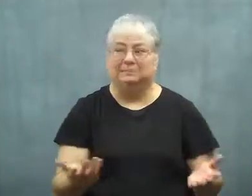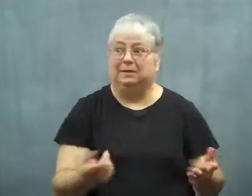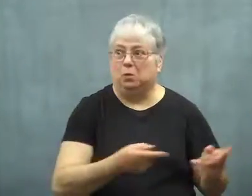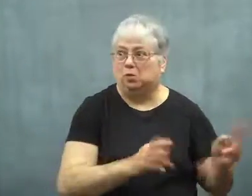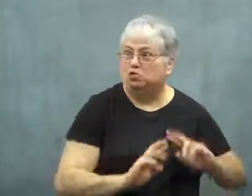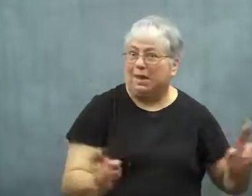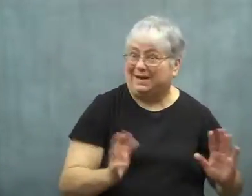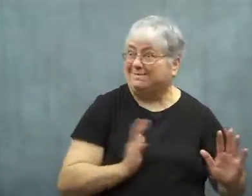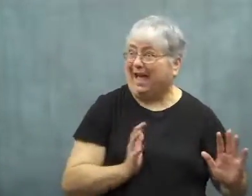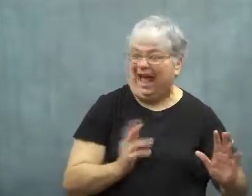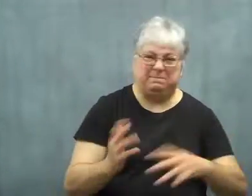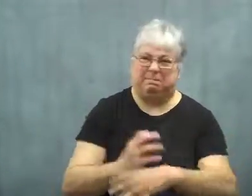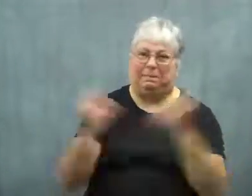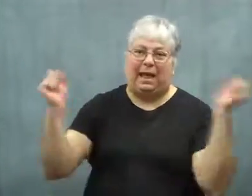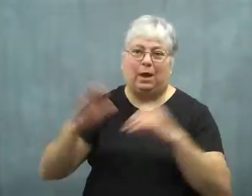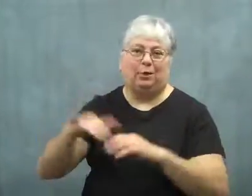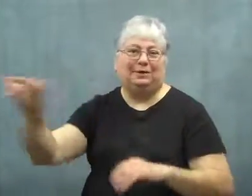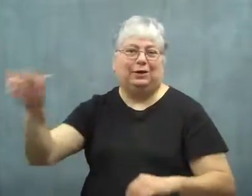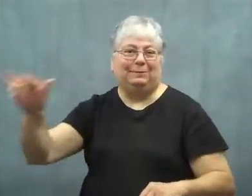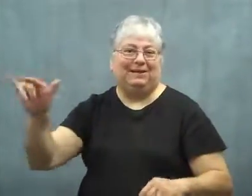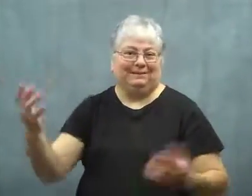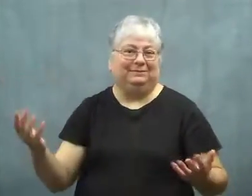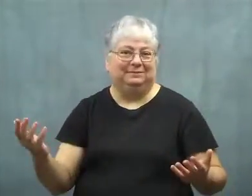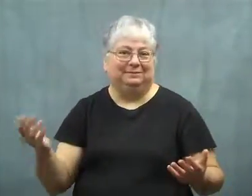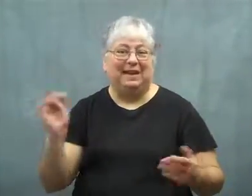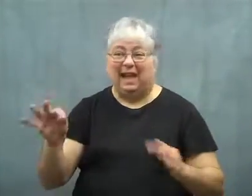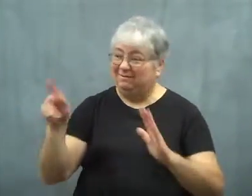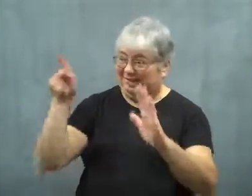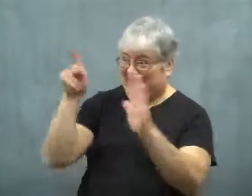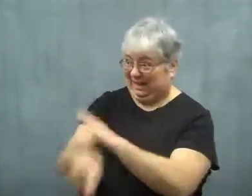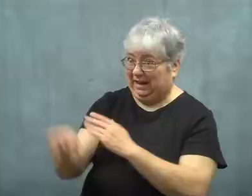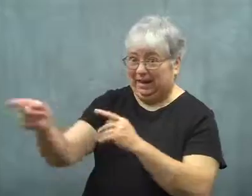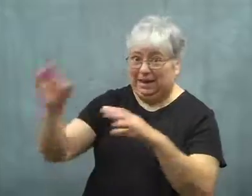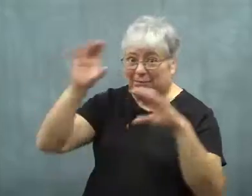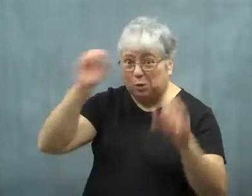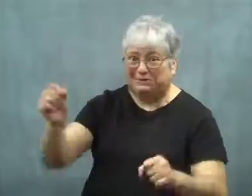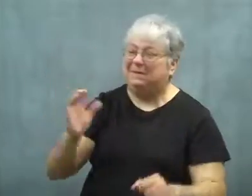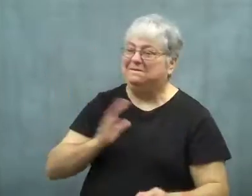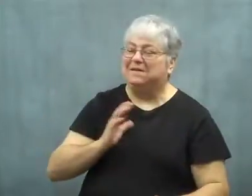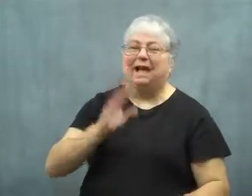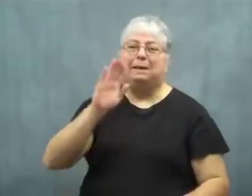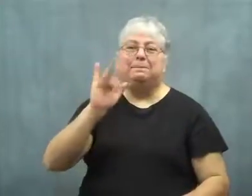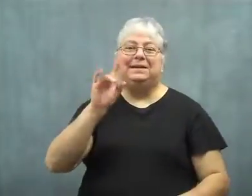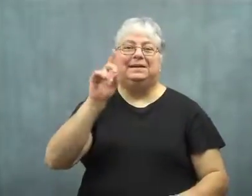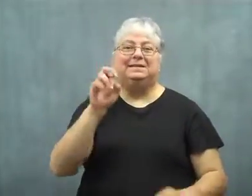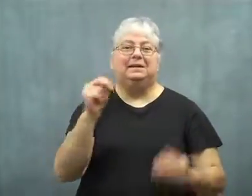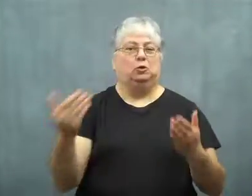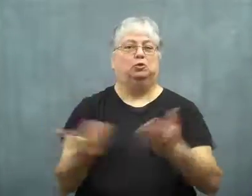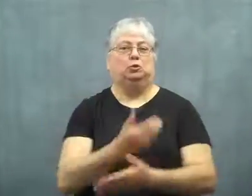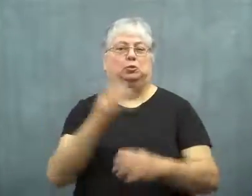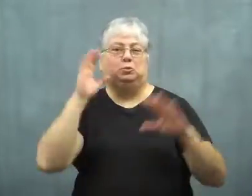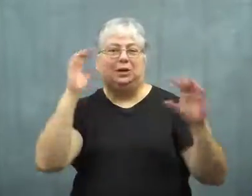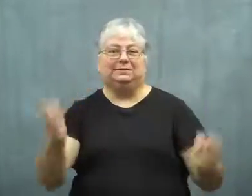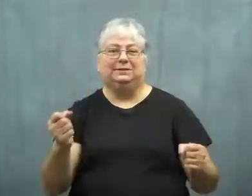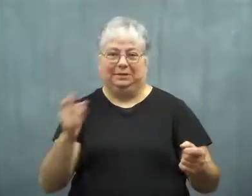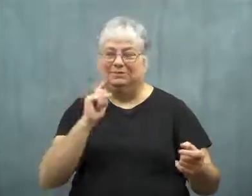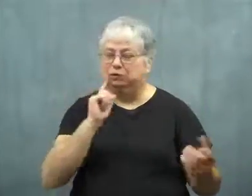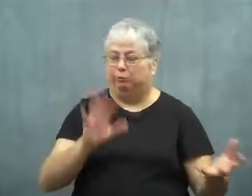they would be in place to blow up the airplane. If President Obama were killed, then Biden would be the new president.